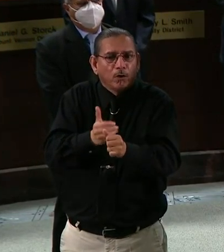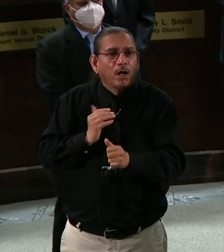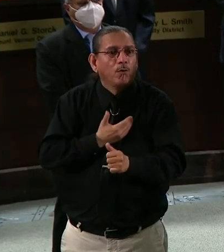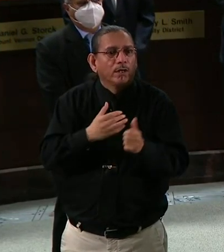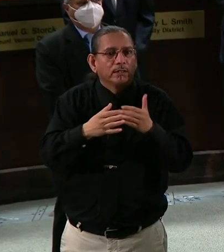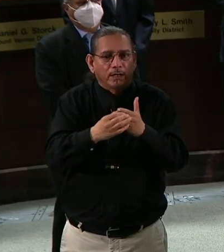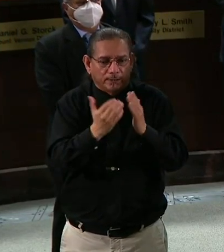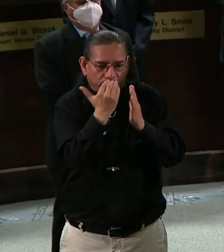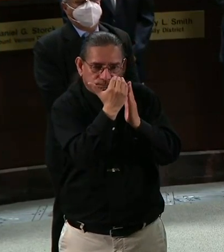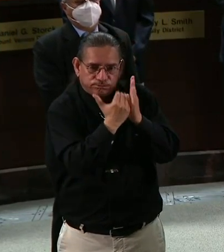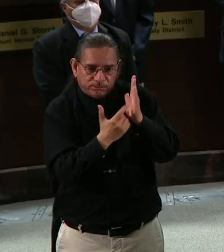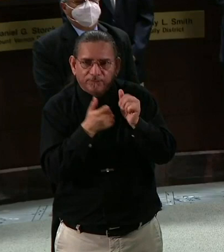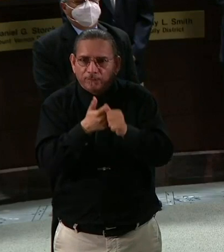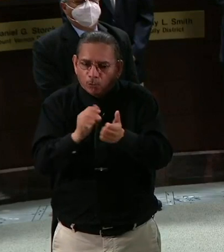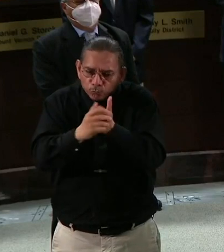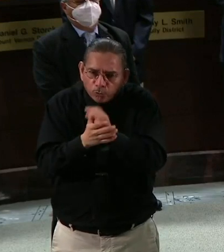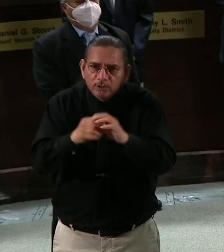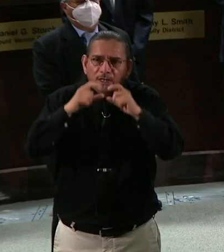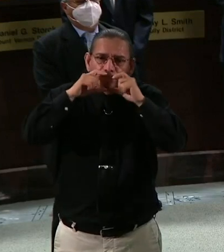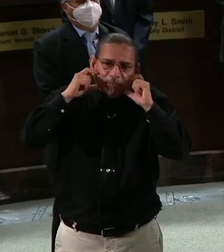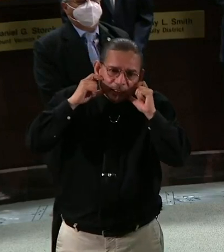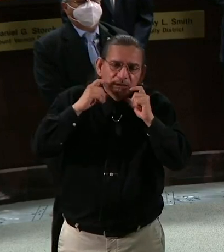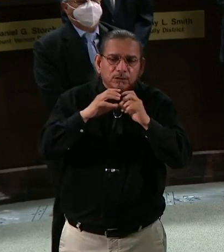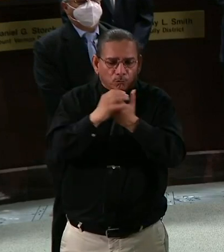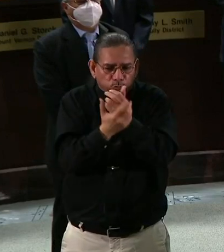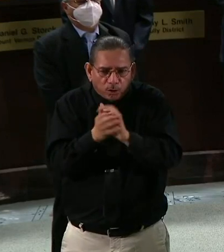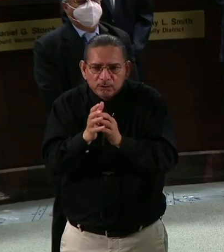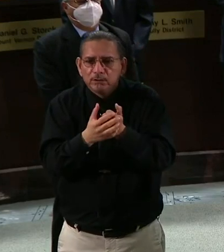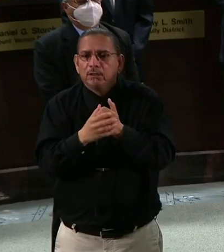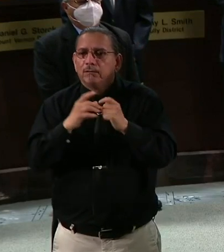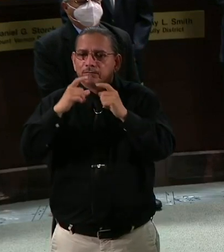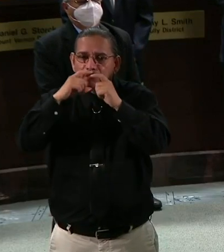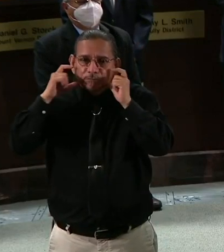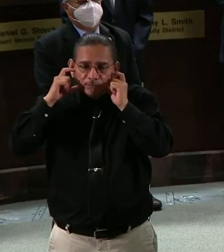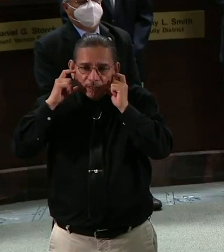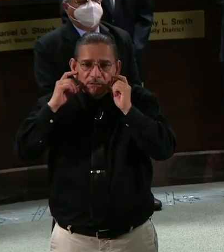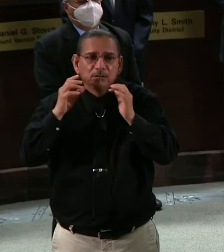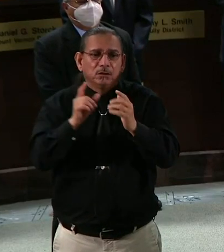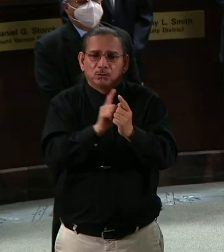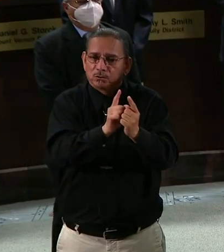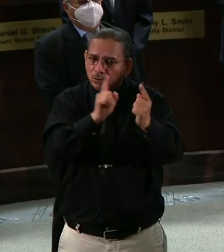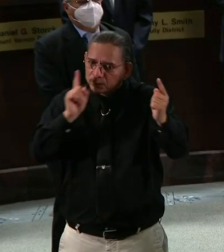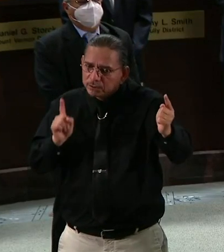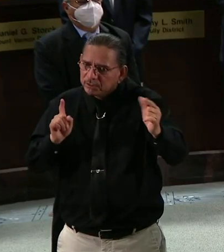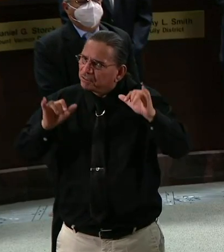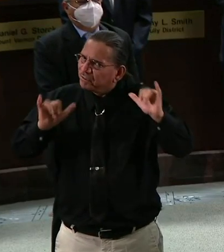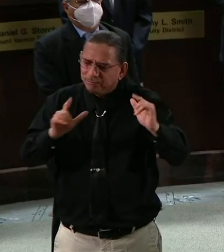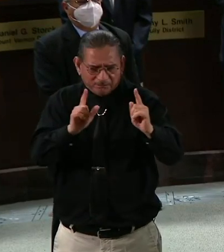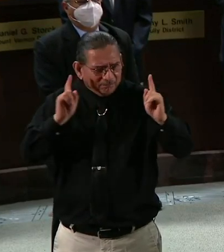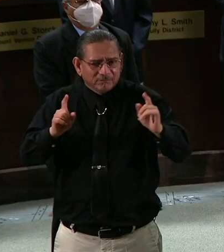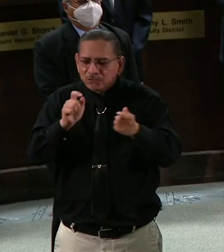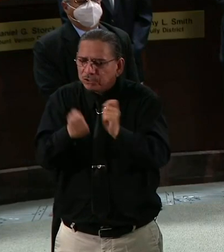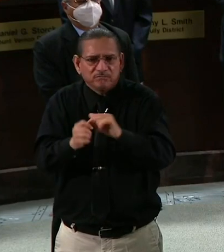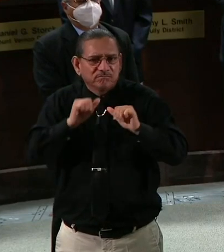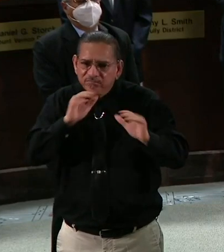ASK YOU TO FOLLOW OUR GUIDE THE